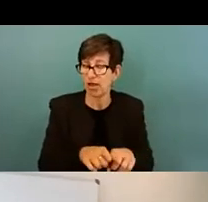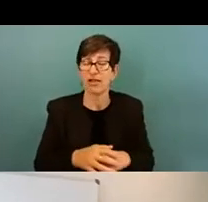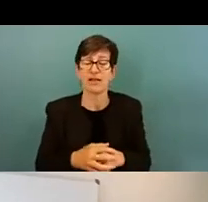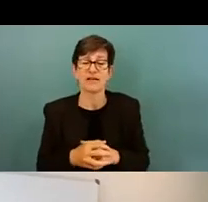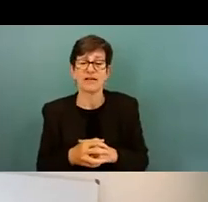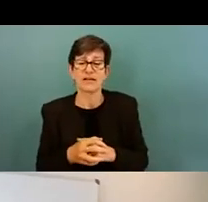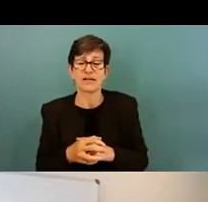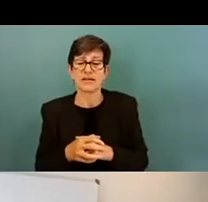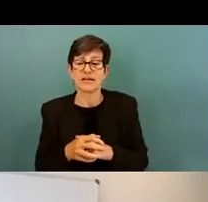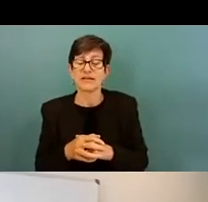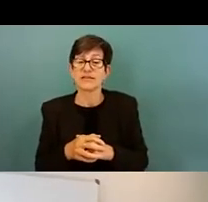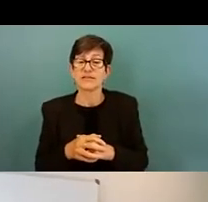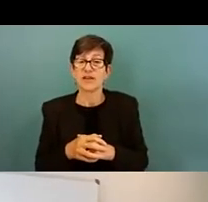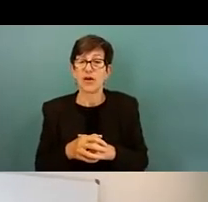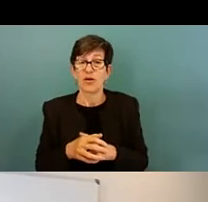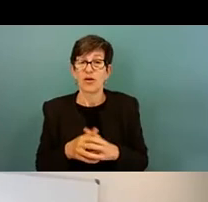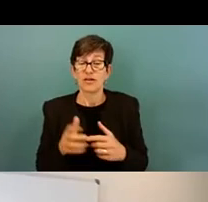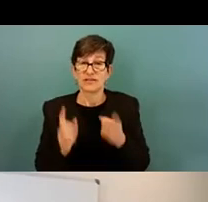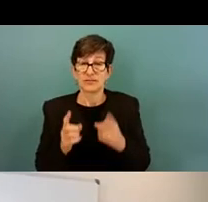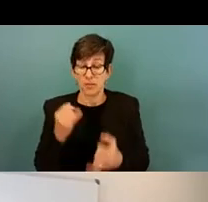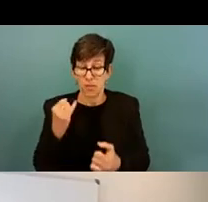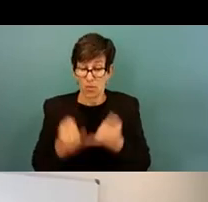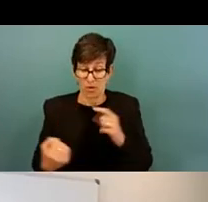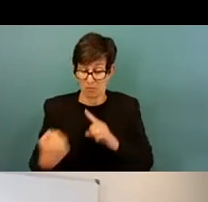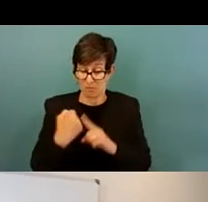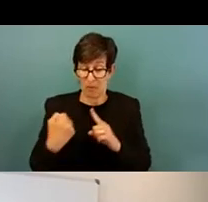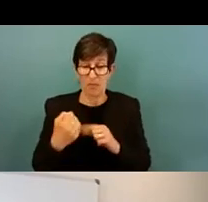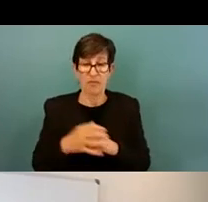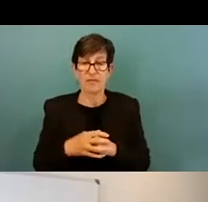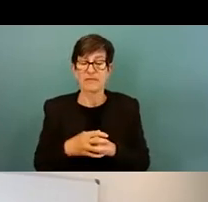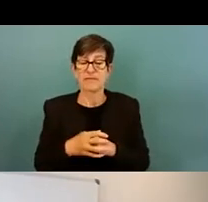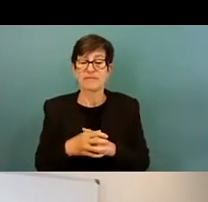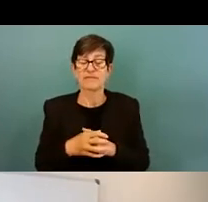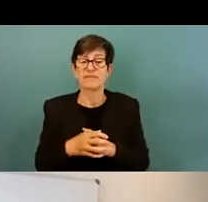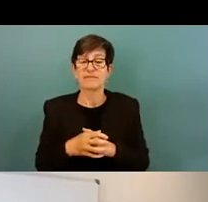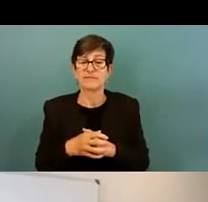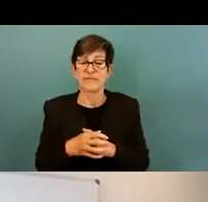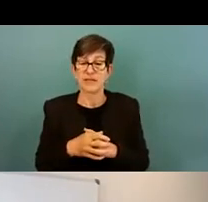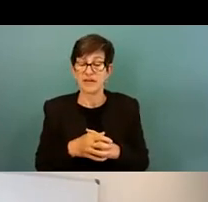people even further behind or may start to pull some portion of those people who are